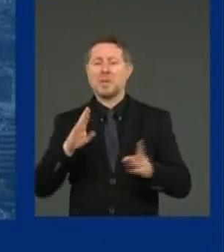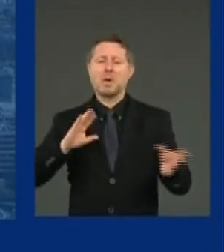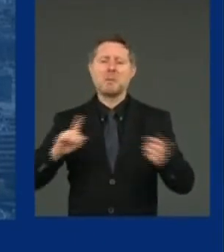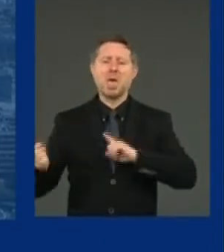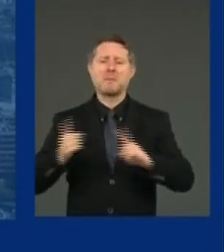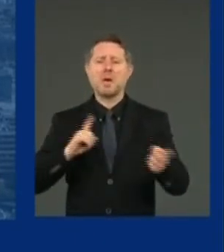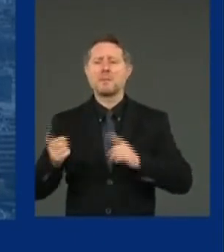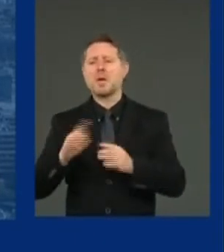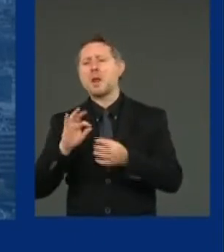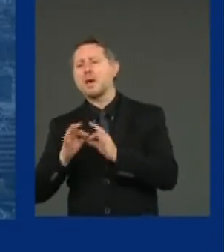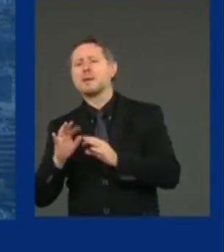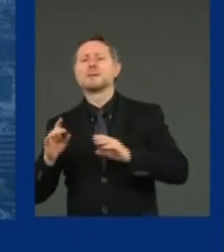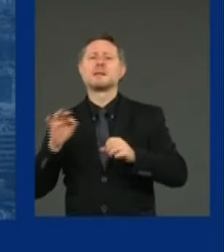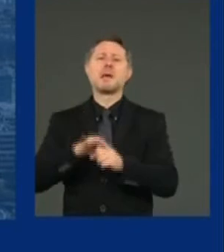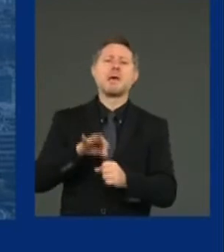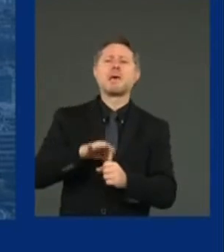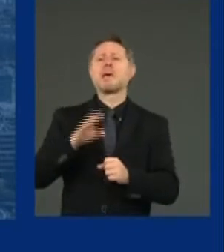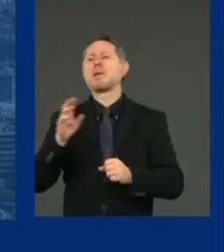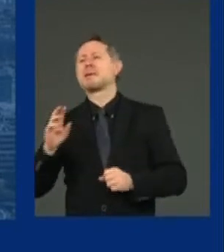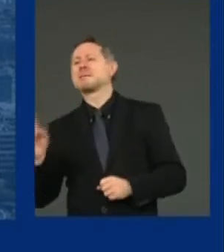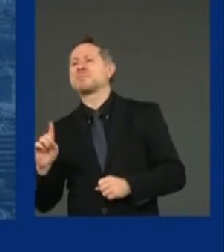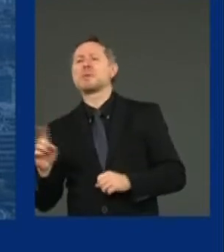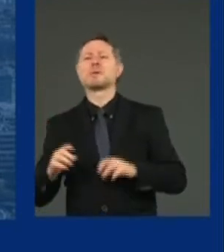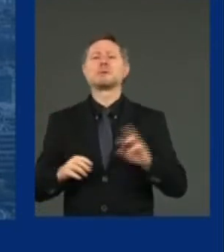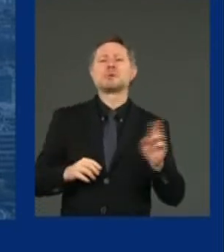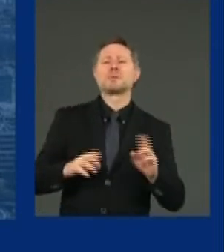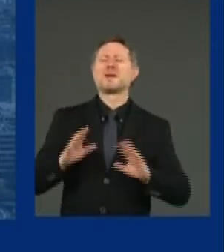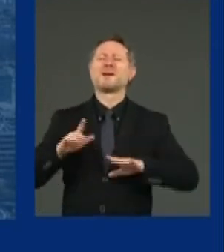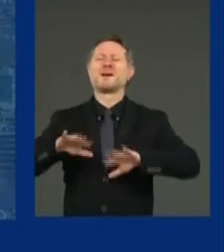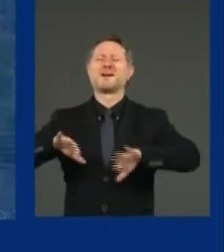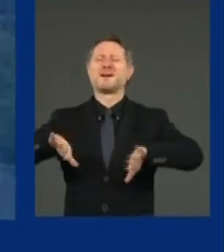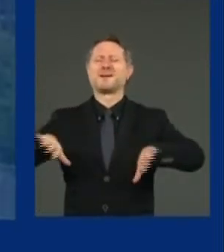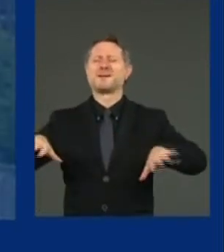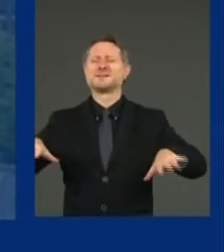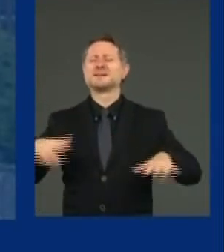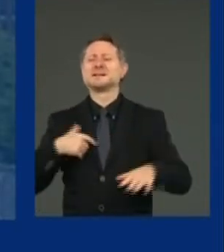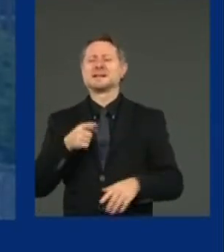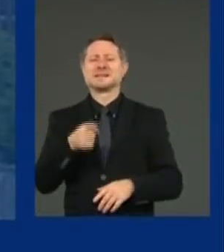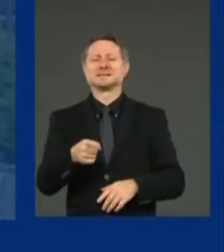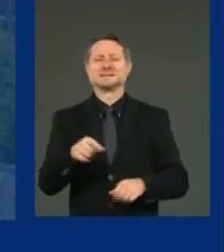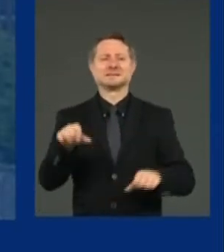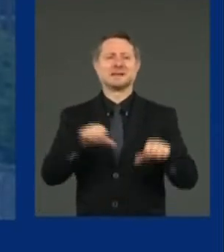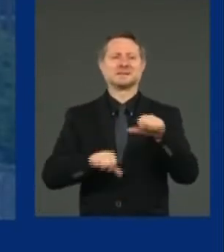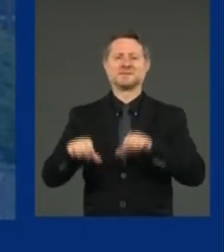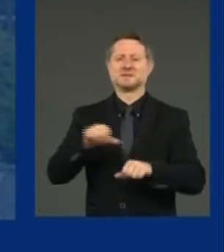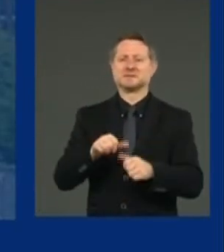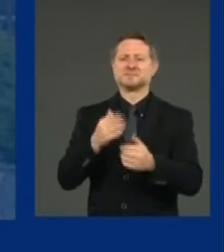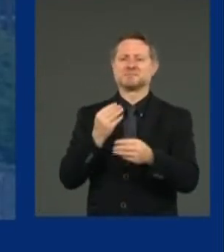AT A TIME OF SUCH DIVISION AND POLITICS AND ELECTIONS AND ALL THIS GARBAGE, THIS IS AN